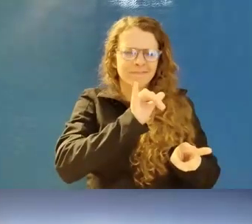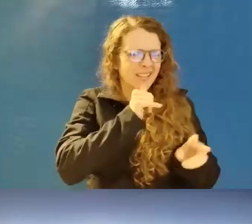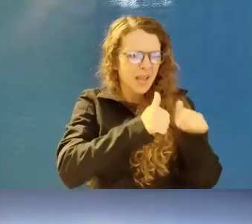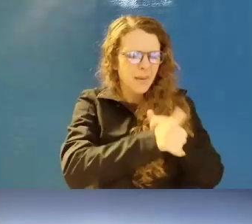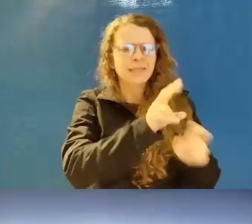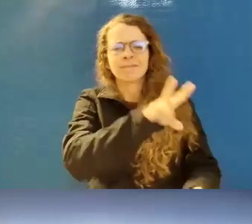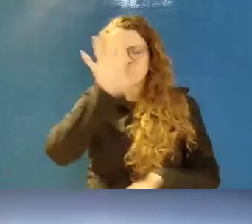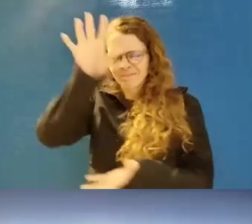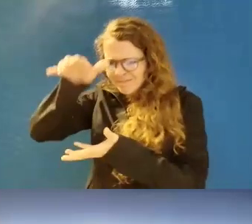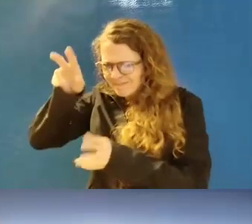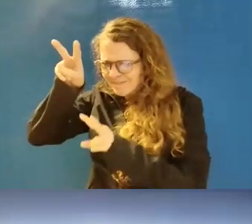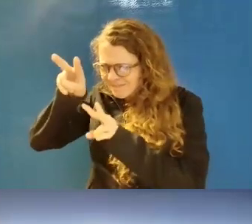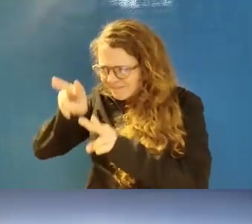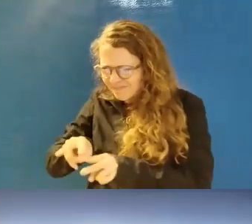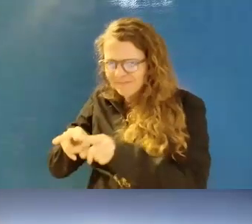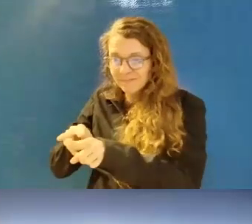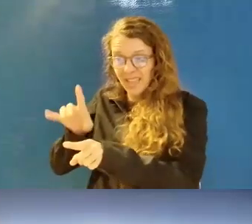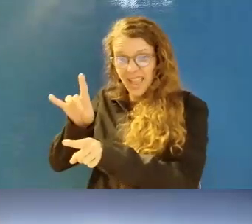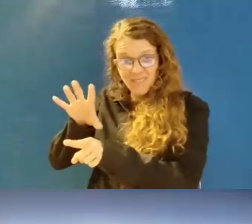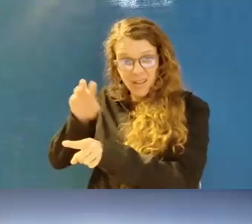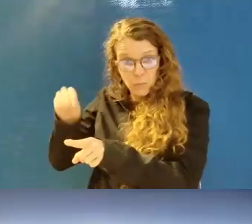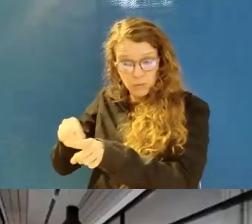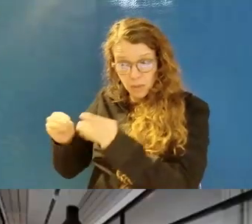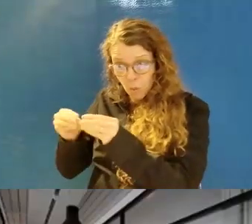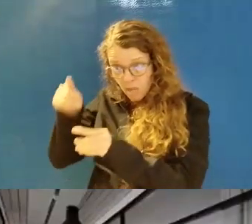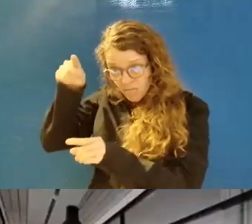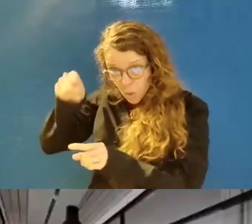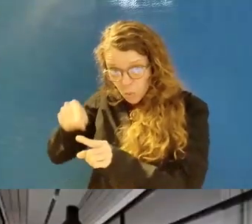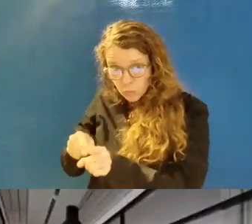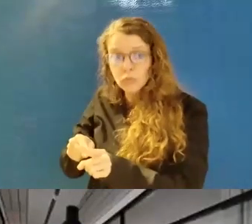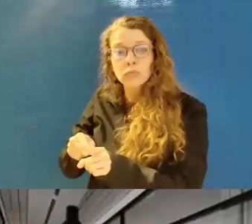if 85% or more of those courses have adequate RSI,